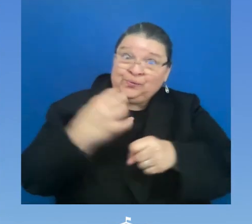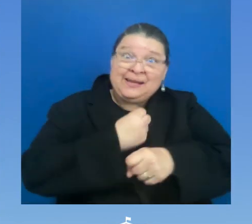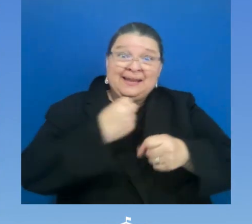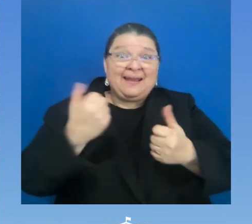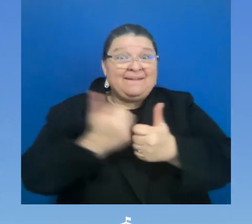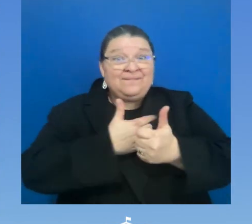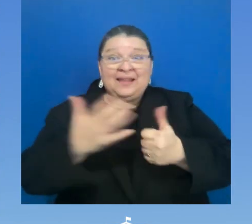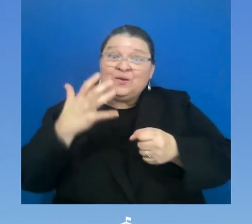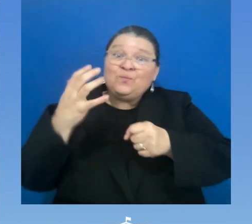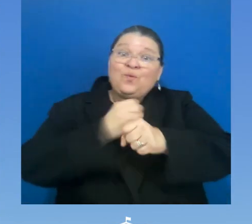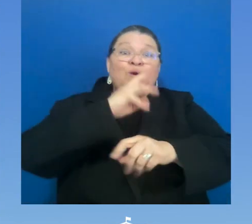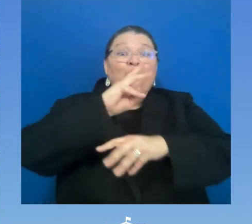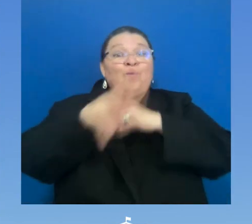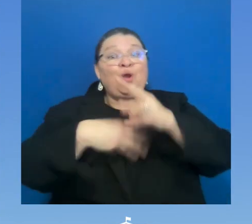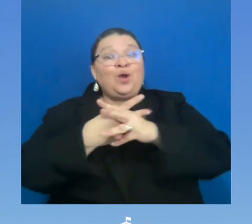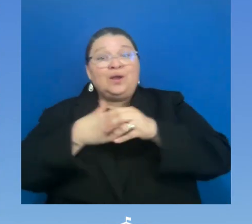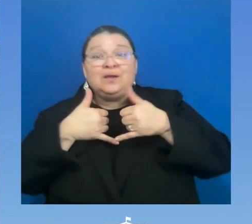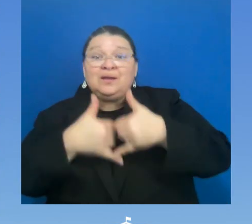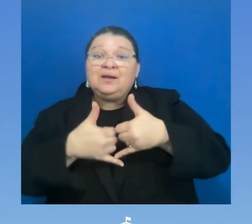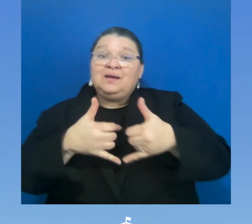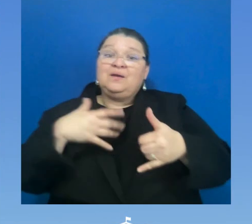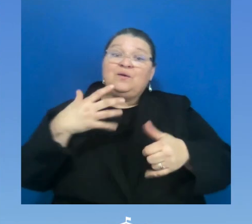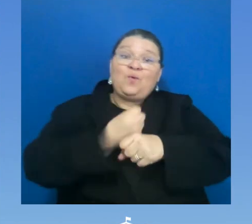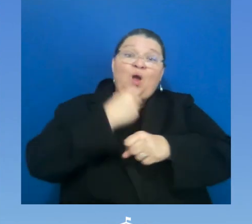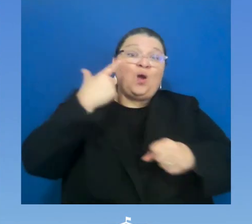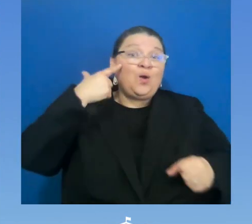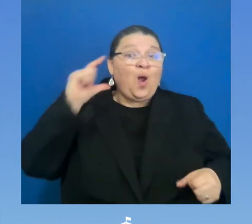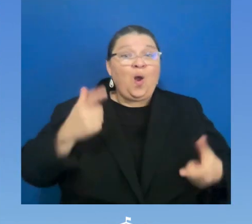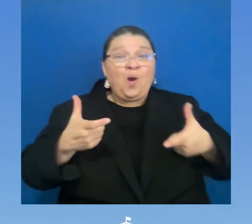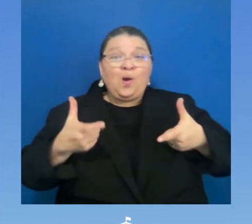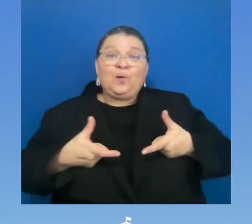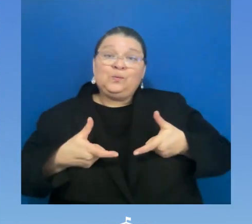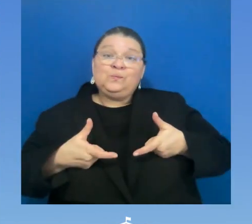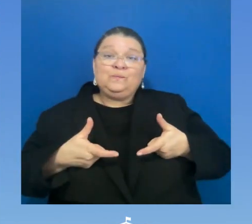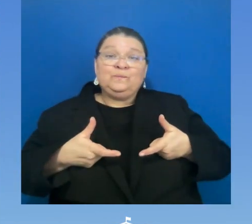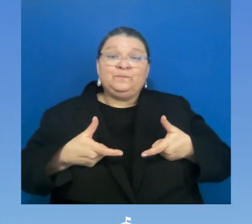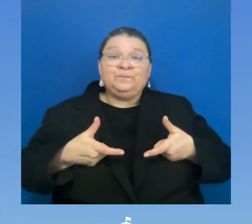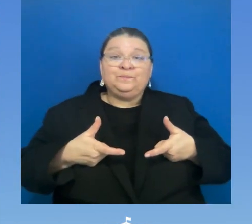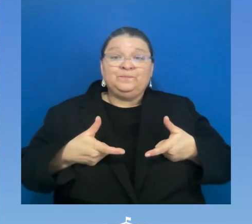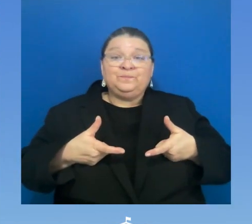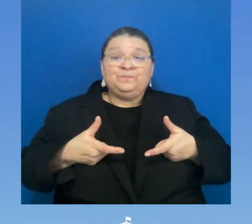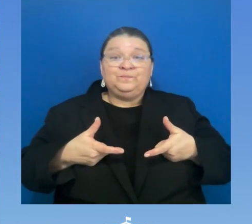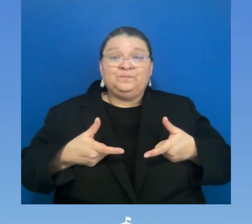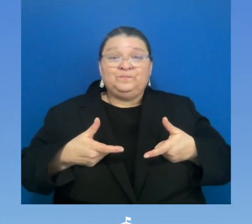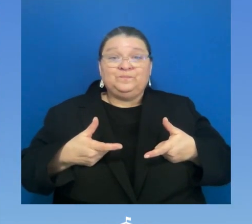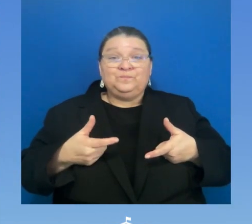to win Gold medals -- that's the expectation, even though you have this high level of time and energy,